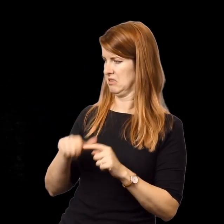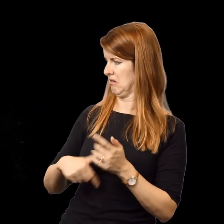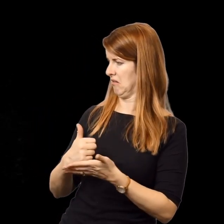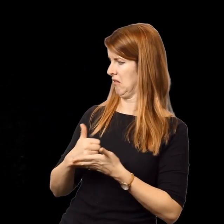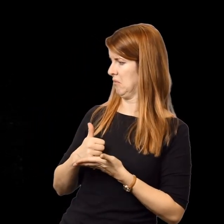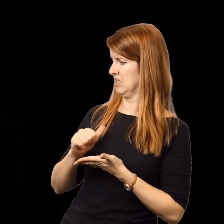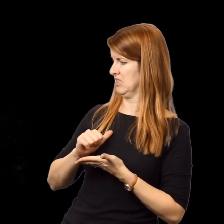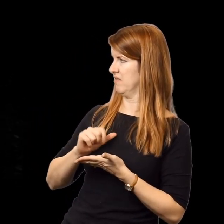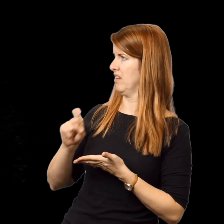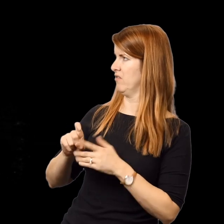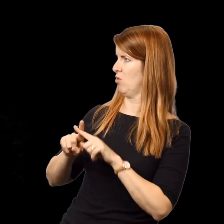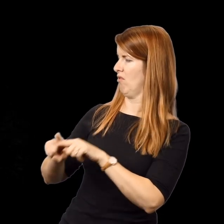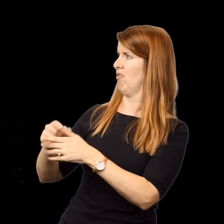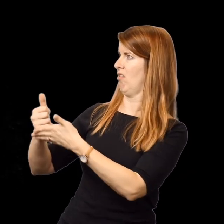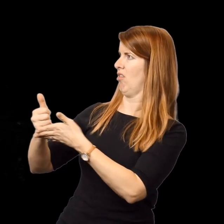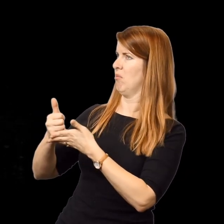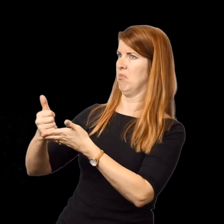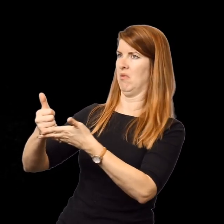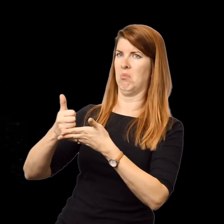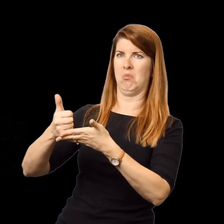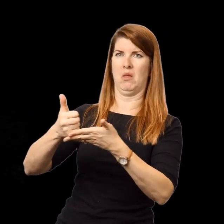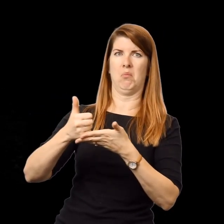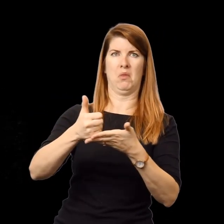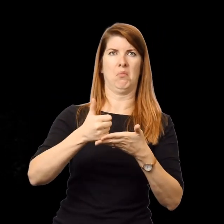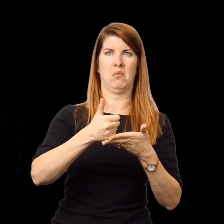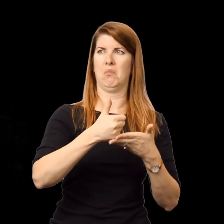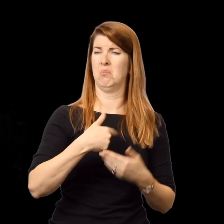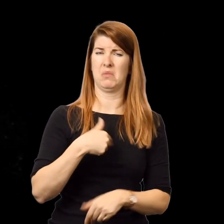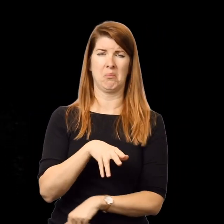that develops, that I'm powerless over the world.